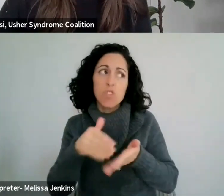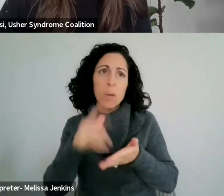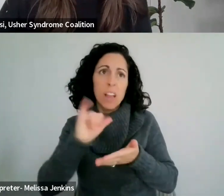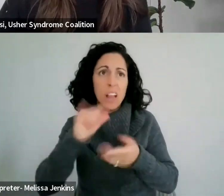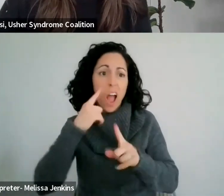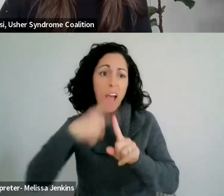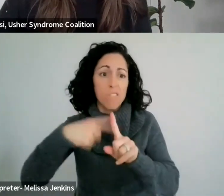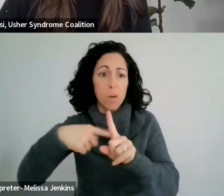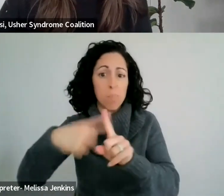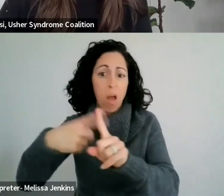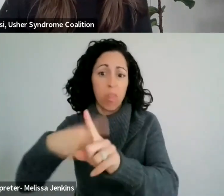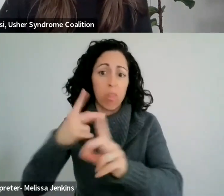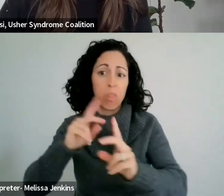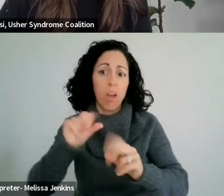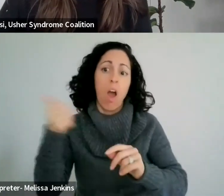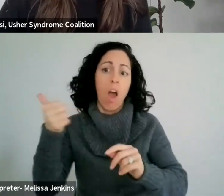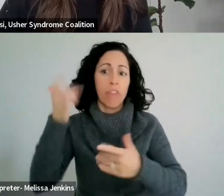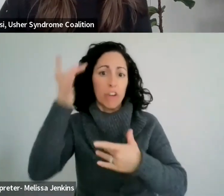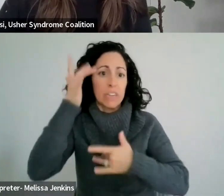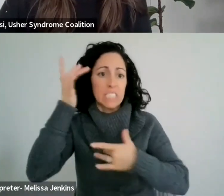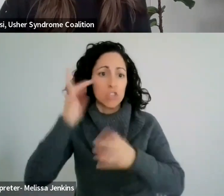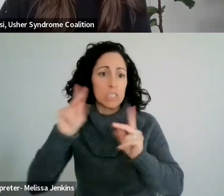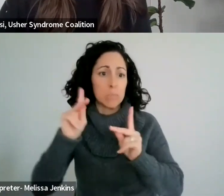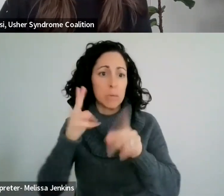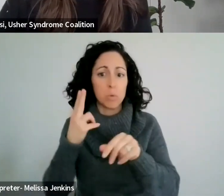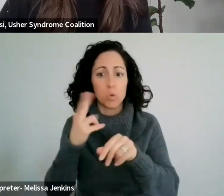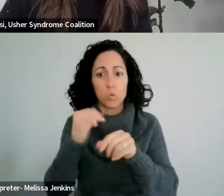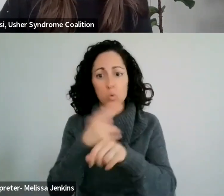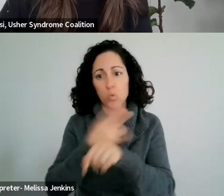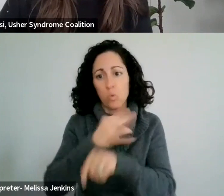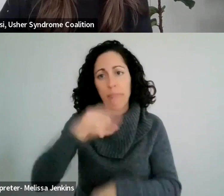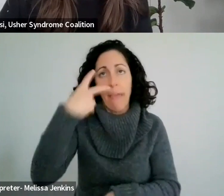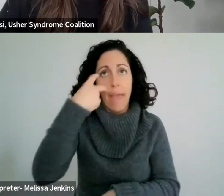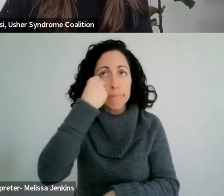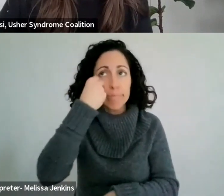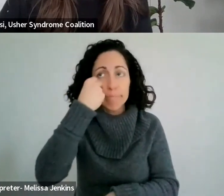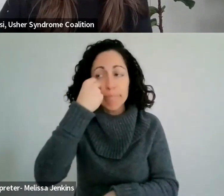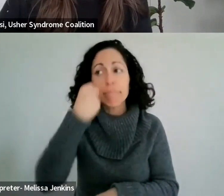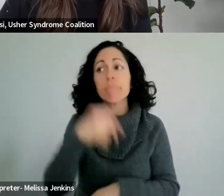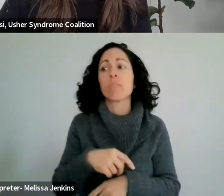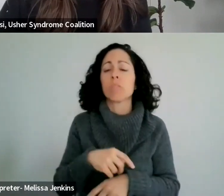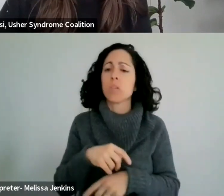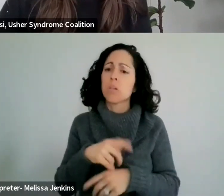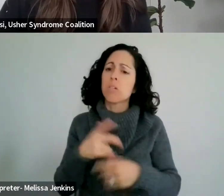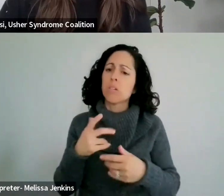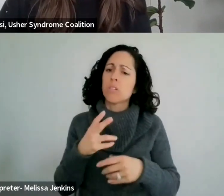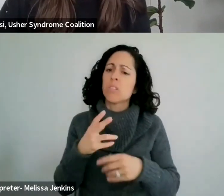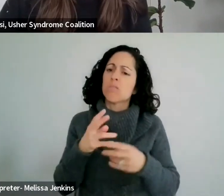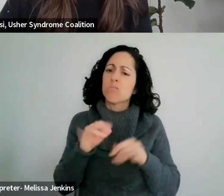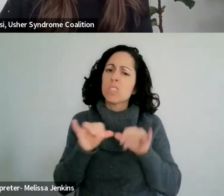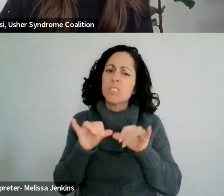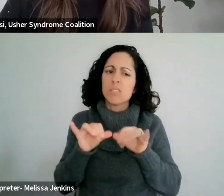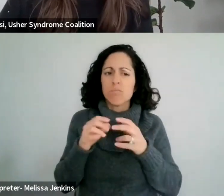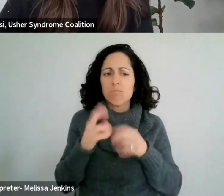It's a very well-established technique. We're using a low volume of injection